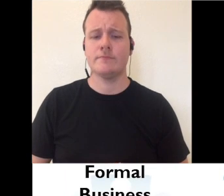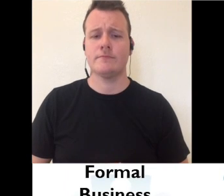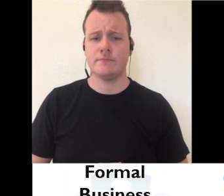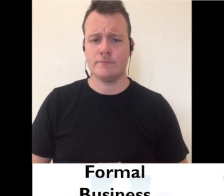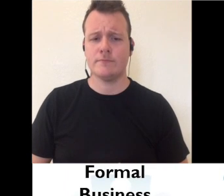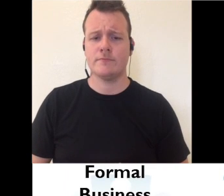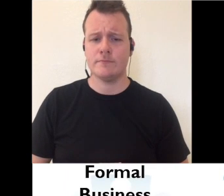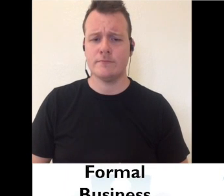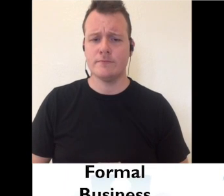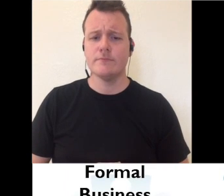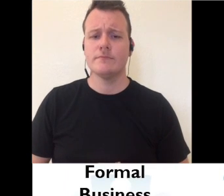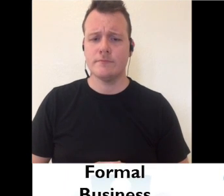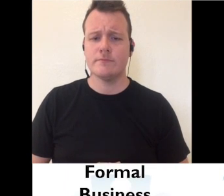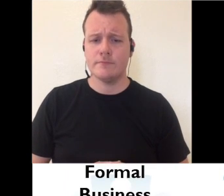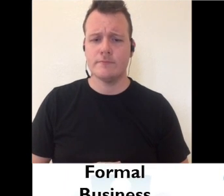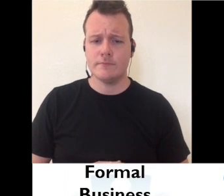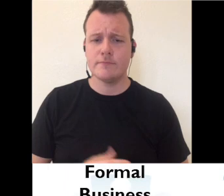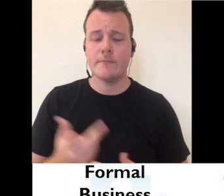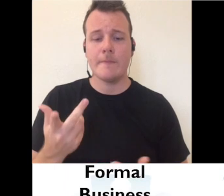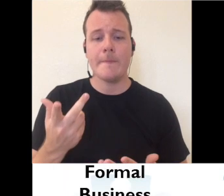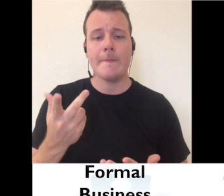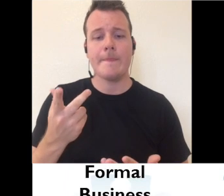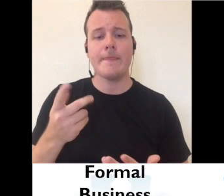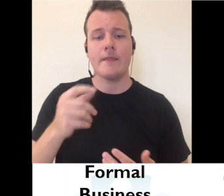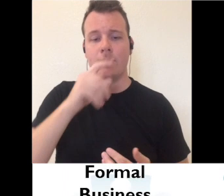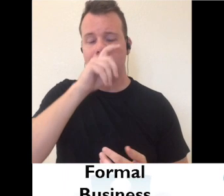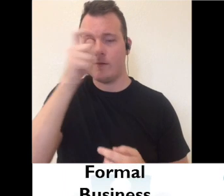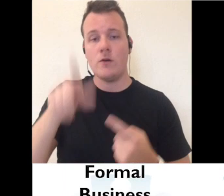want to know what each and every individual is going to contribute into